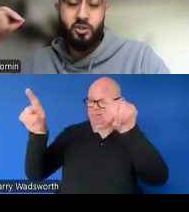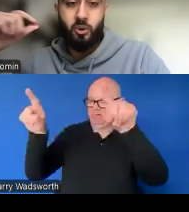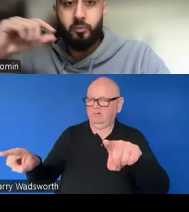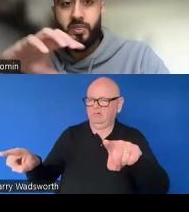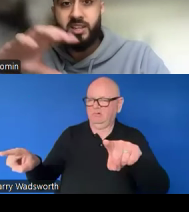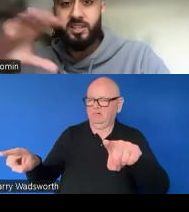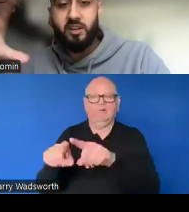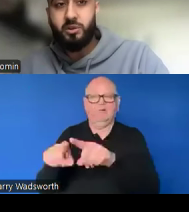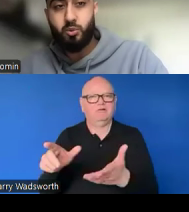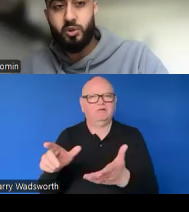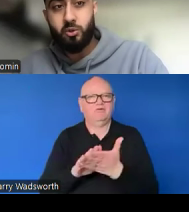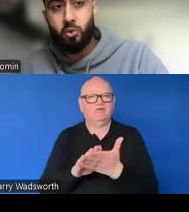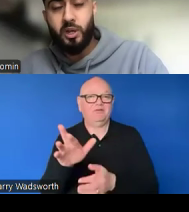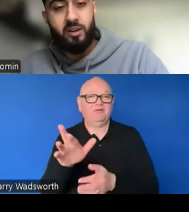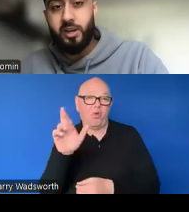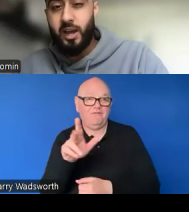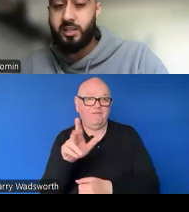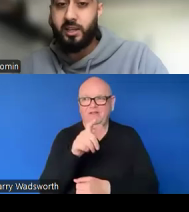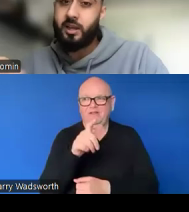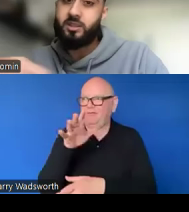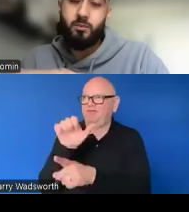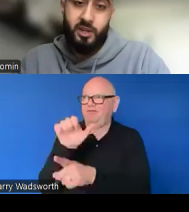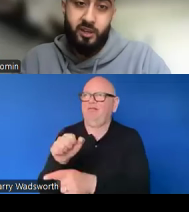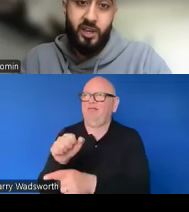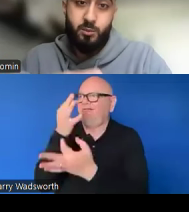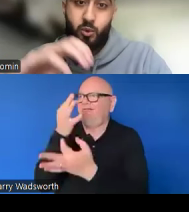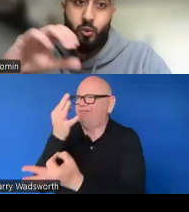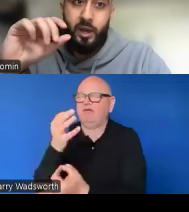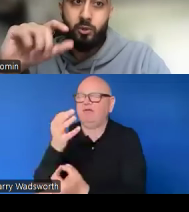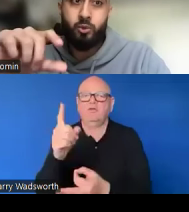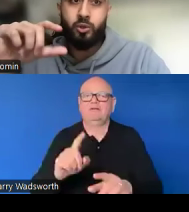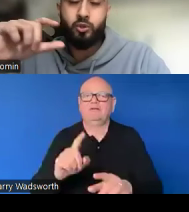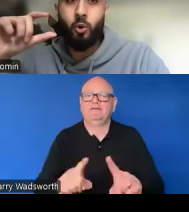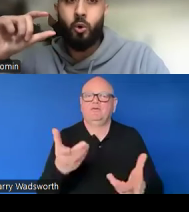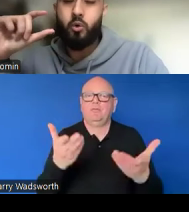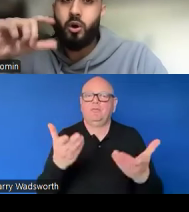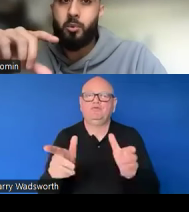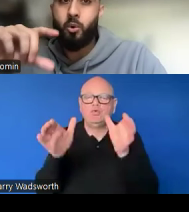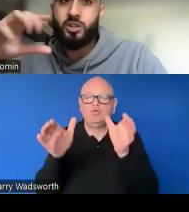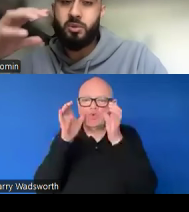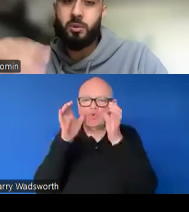That's the difference between Google advertising and something like Facebook, where Google, you're approaching people